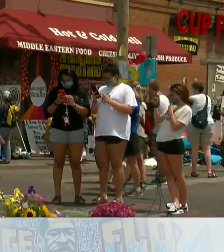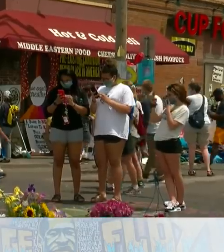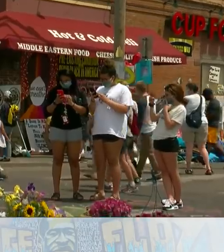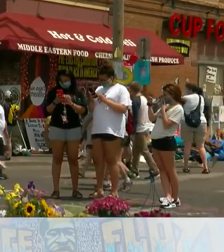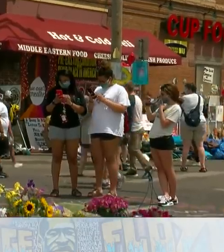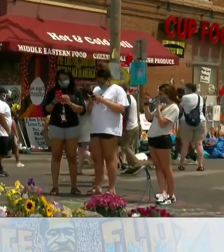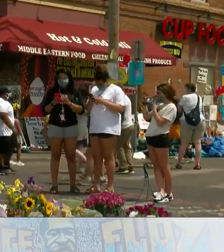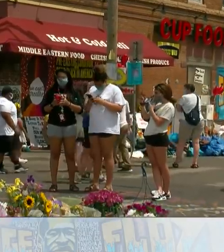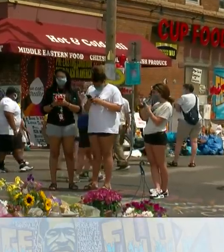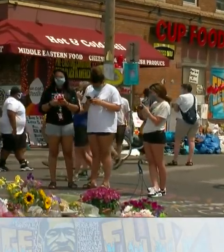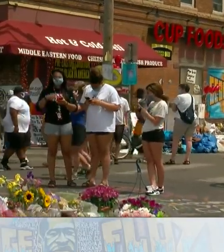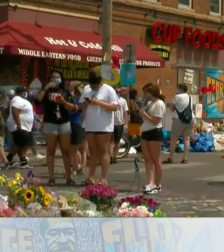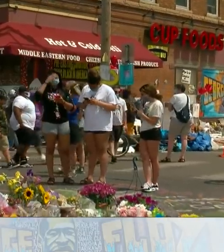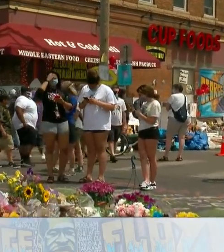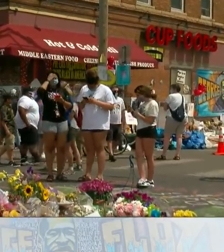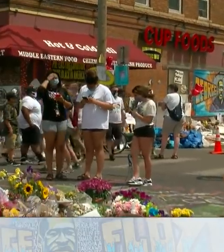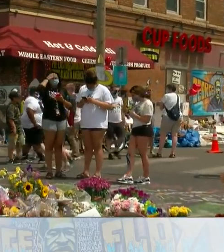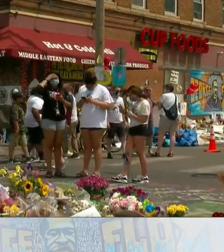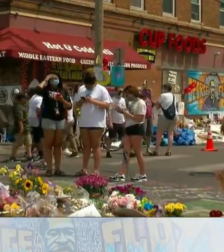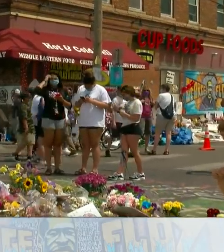BUT THROUGH IT ALL I REMEMBER